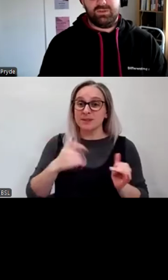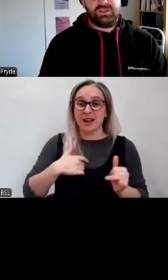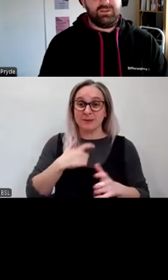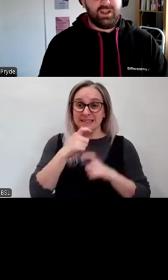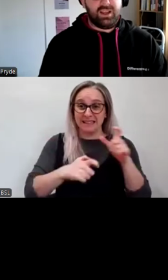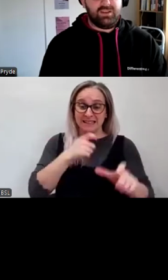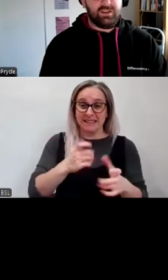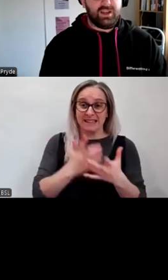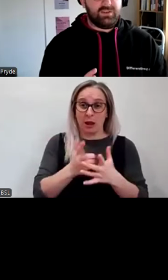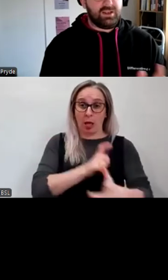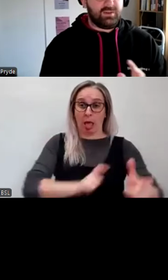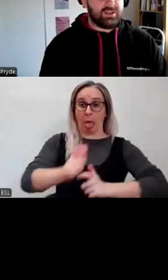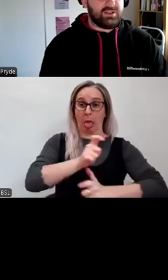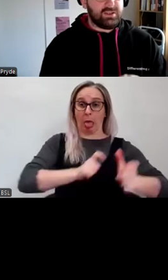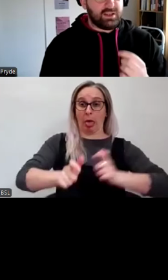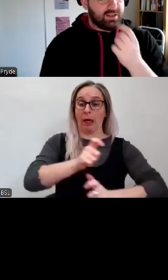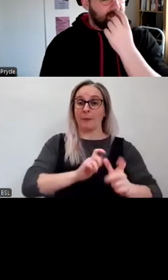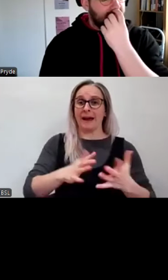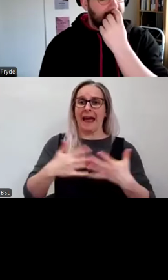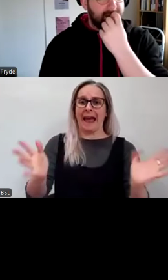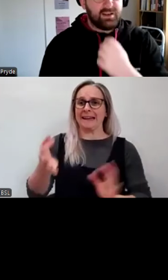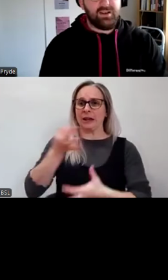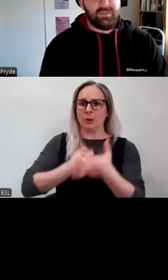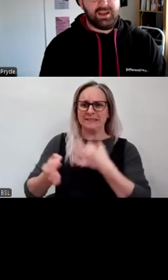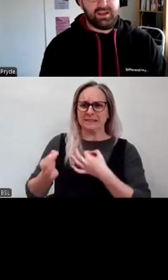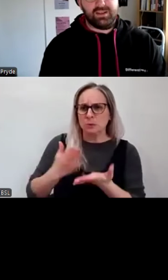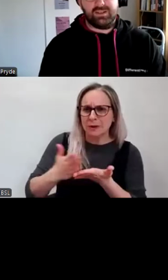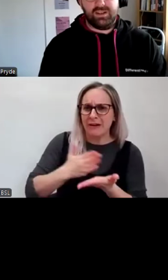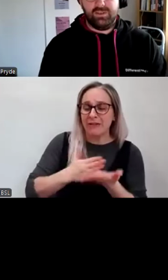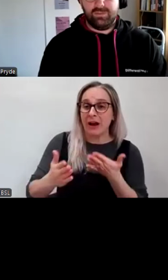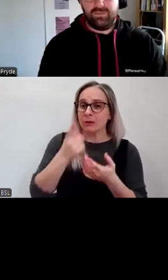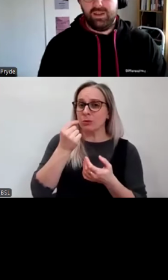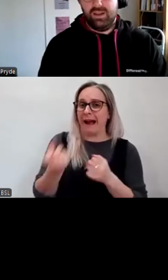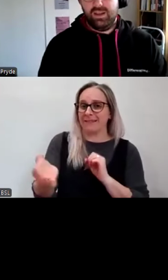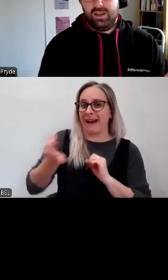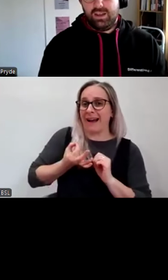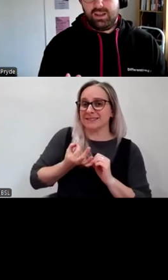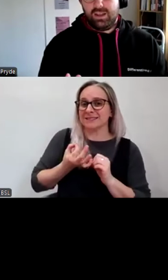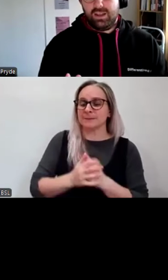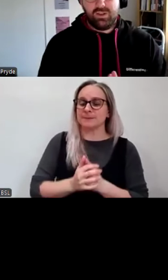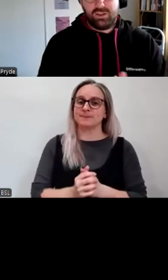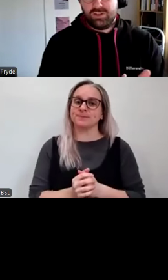Please do flag anything if you have any questions in the Q&A and I can come back and answer anything. I'm also Scottish.